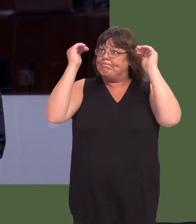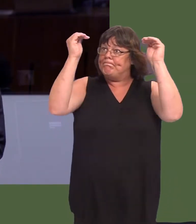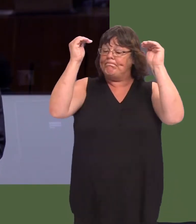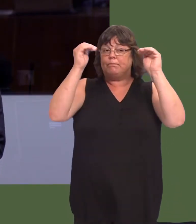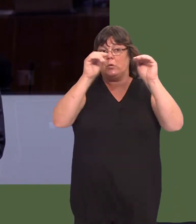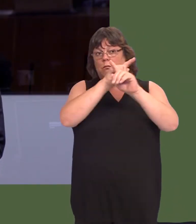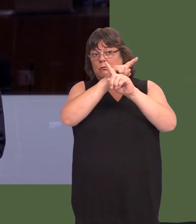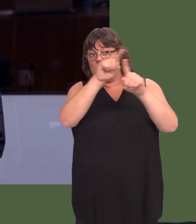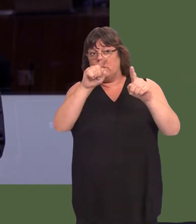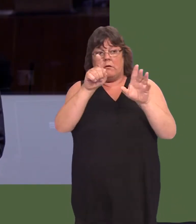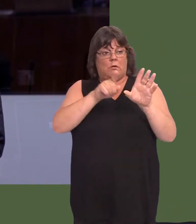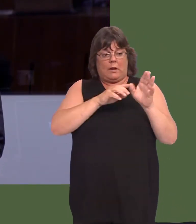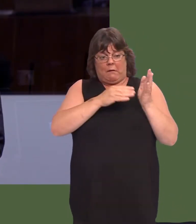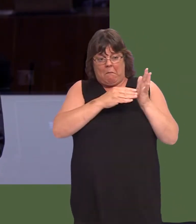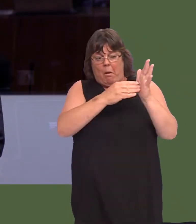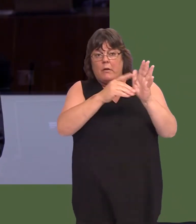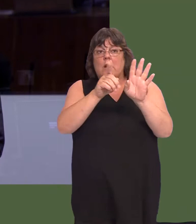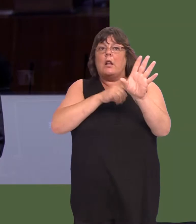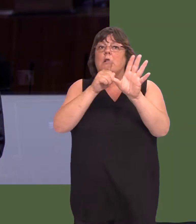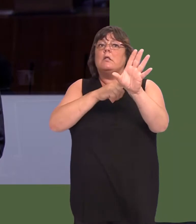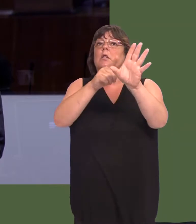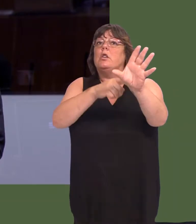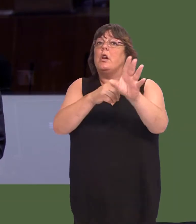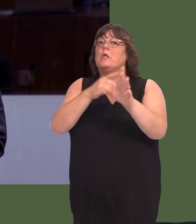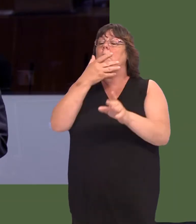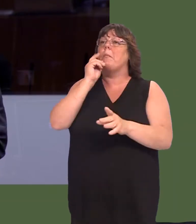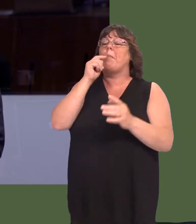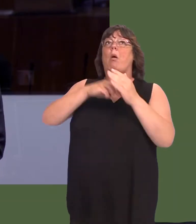over the months and years ahead, as taxes are devolved to Wales, so that people in Wales